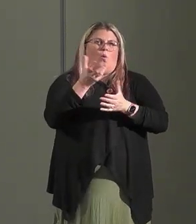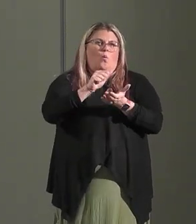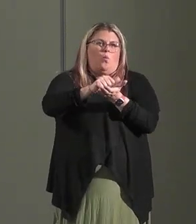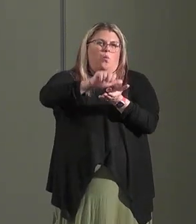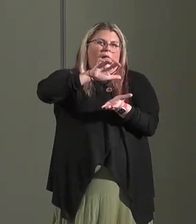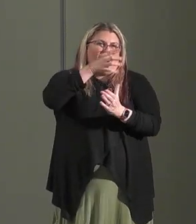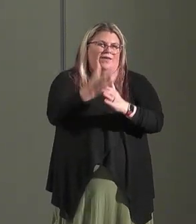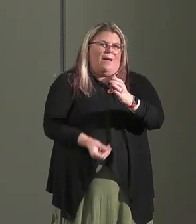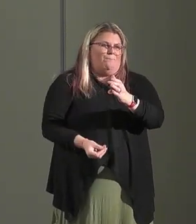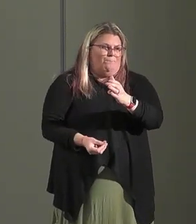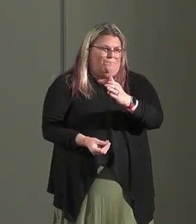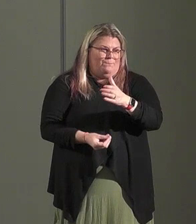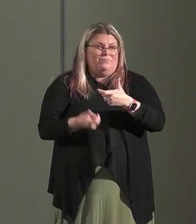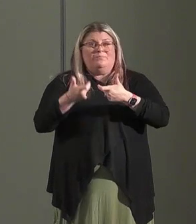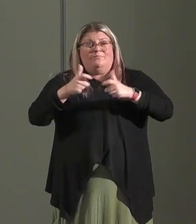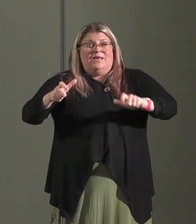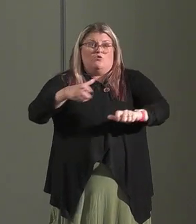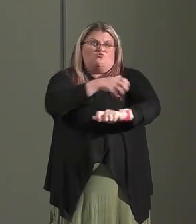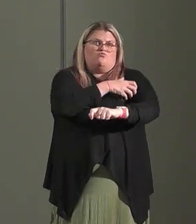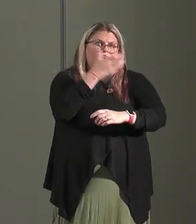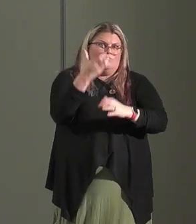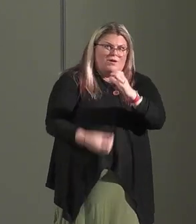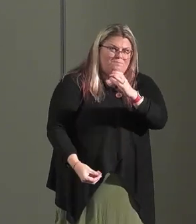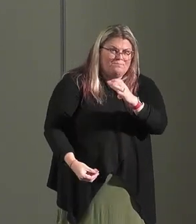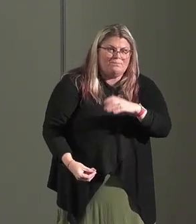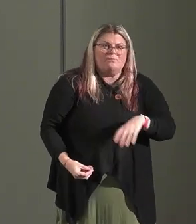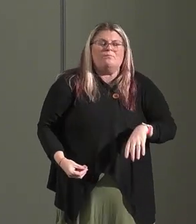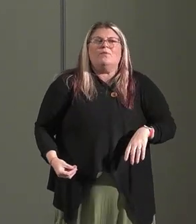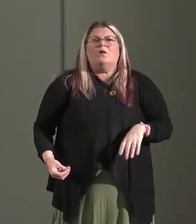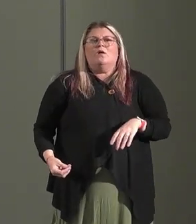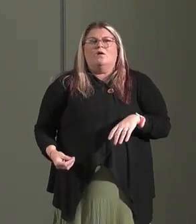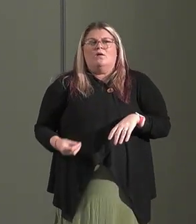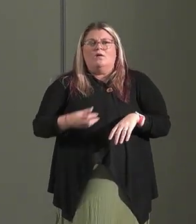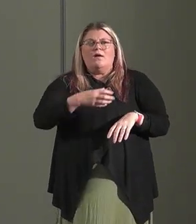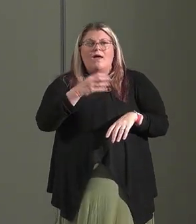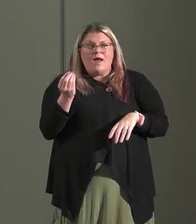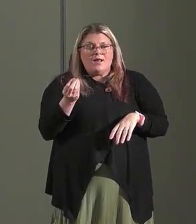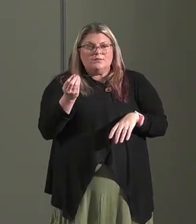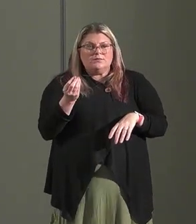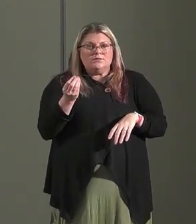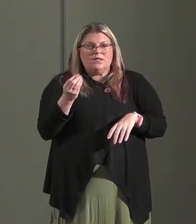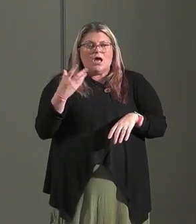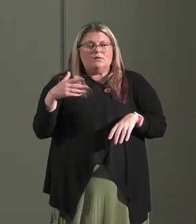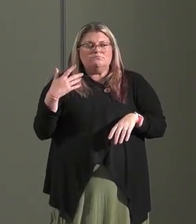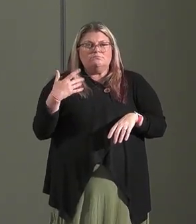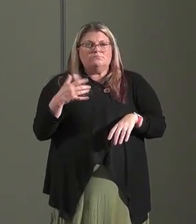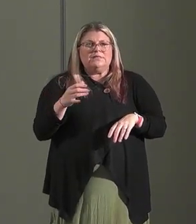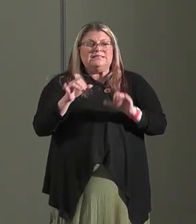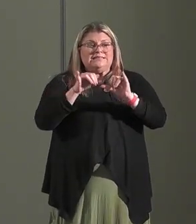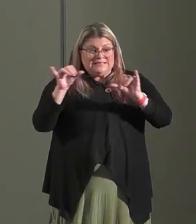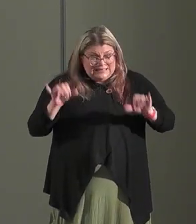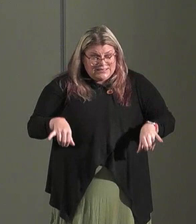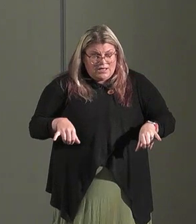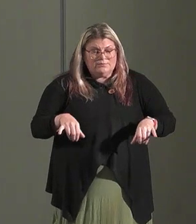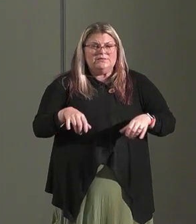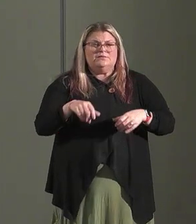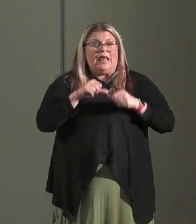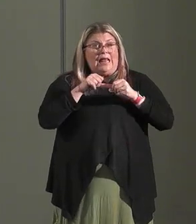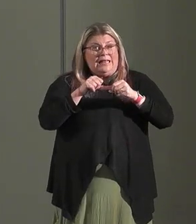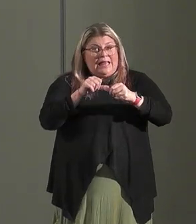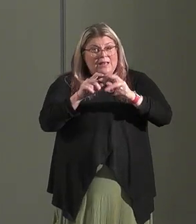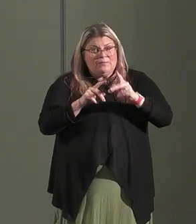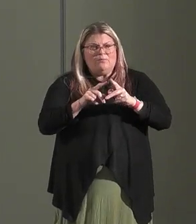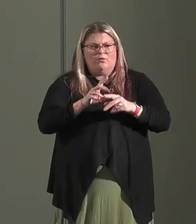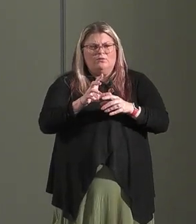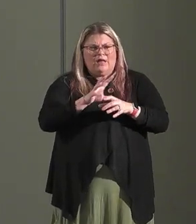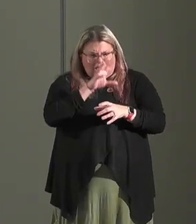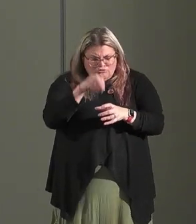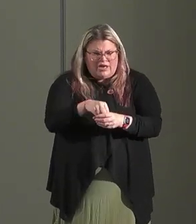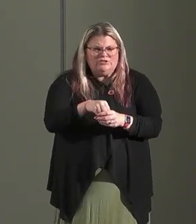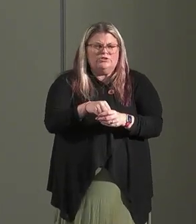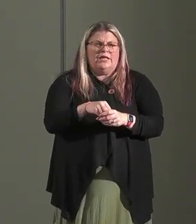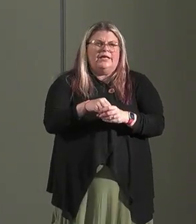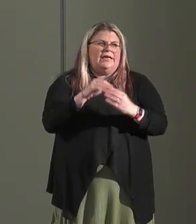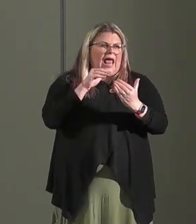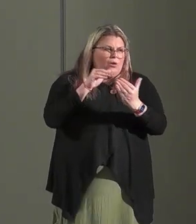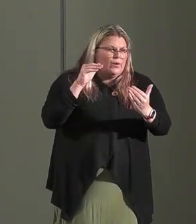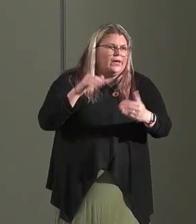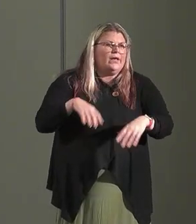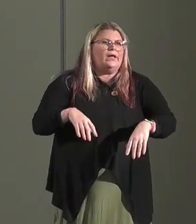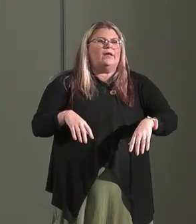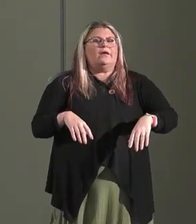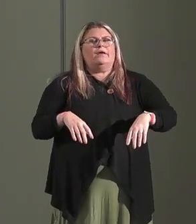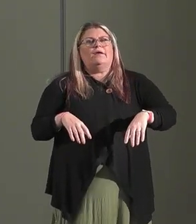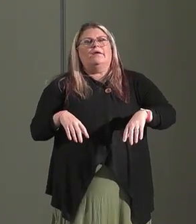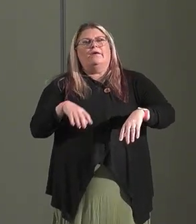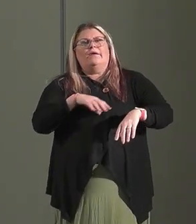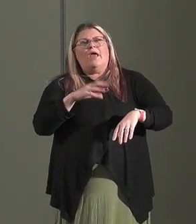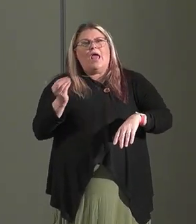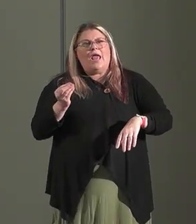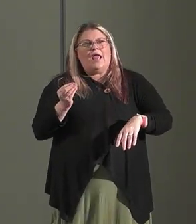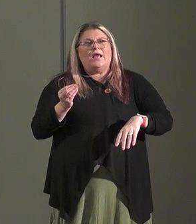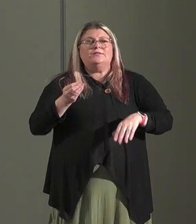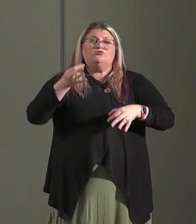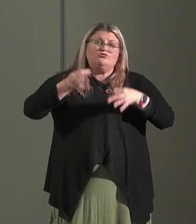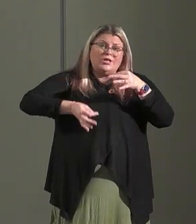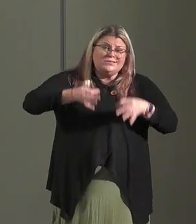and power gaps and systems that keep people entrenched in inequity and injustice and lack